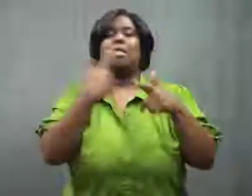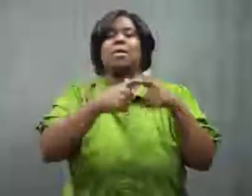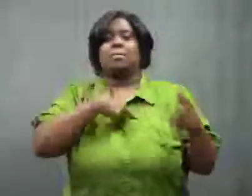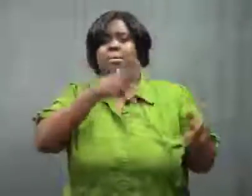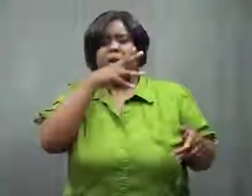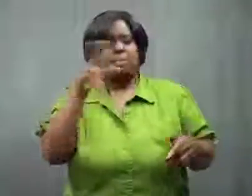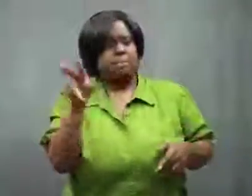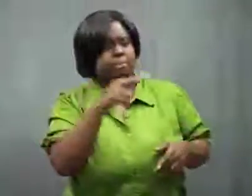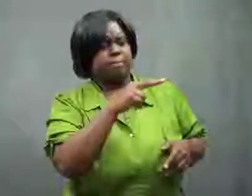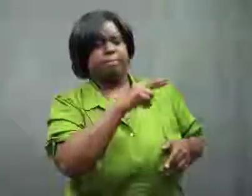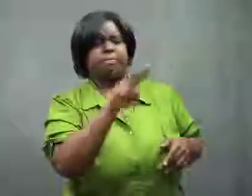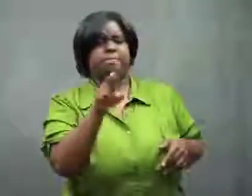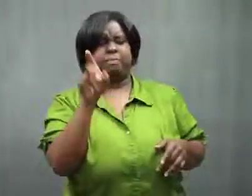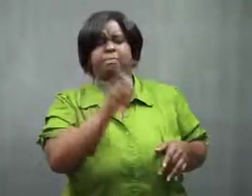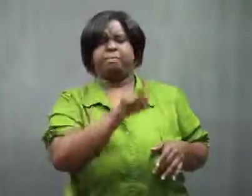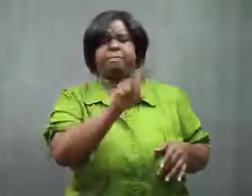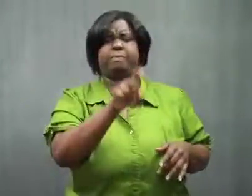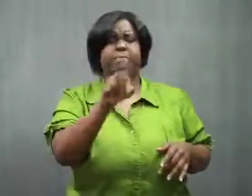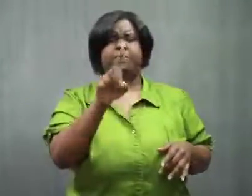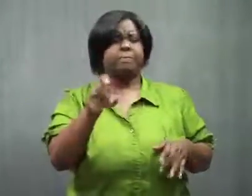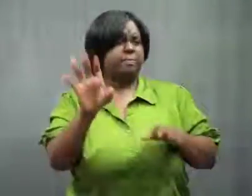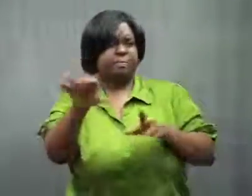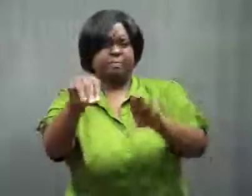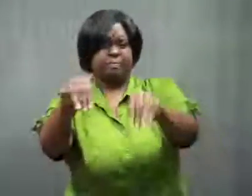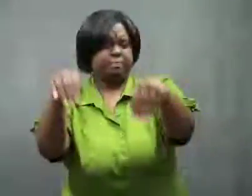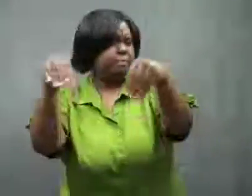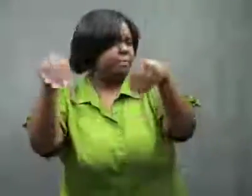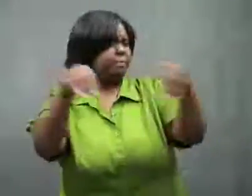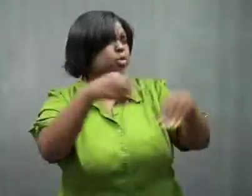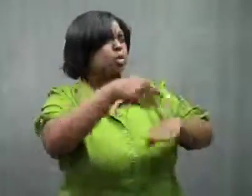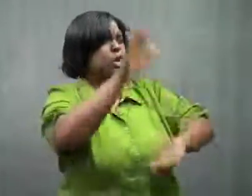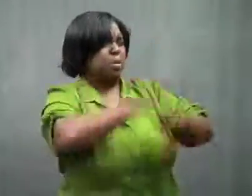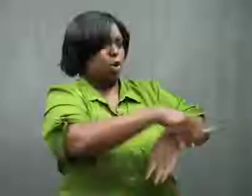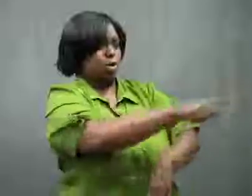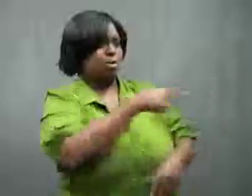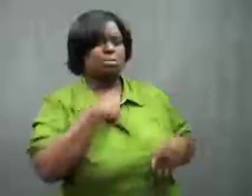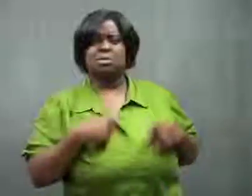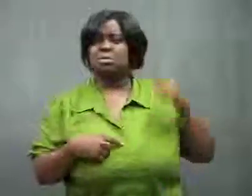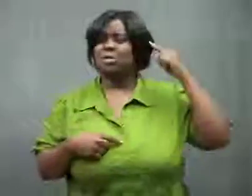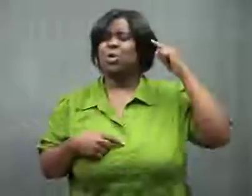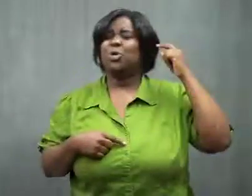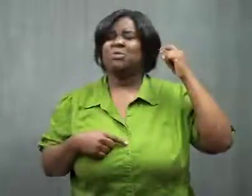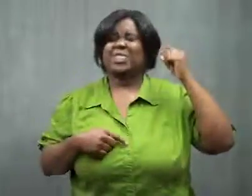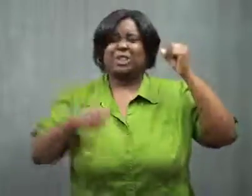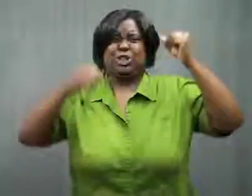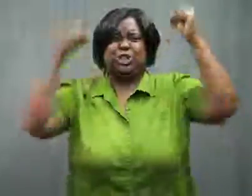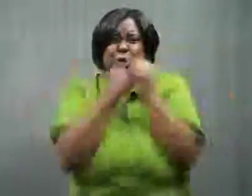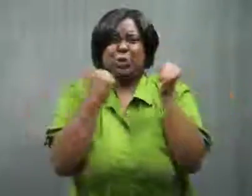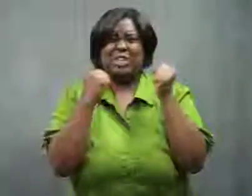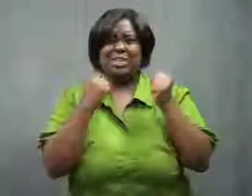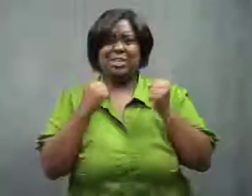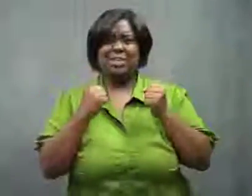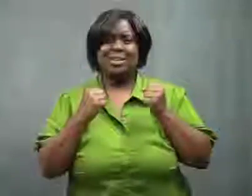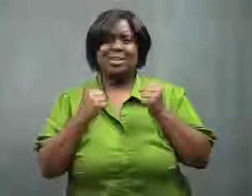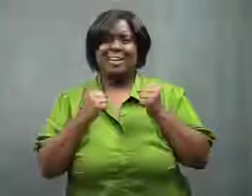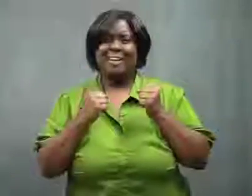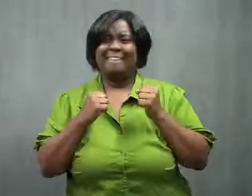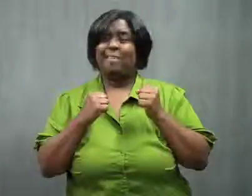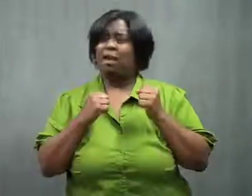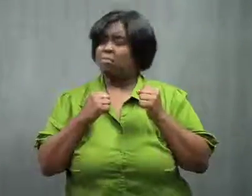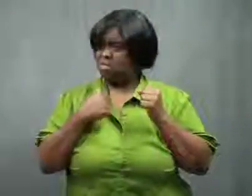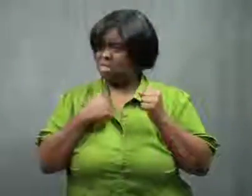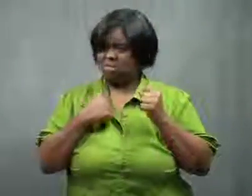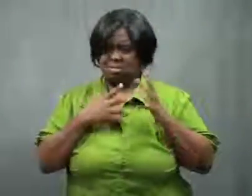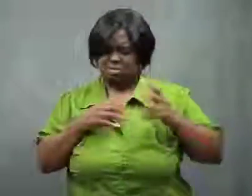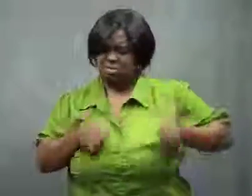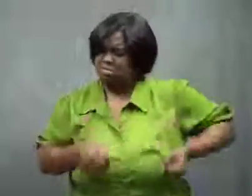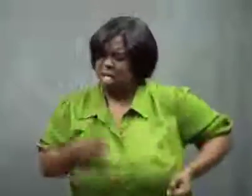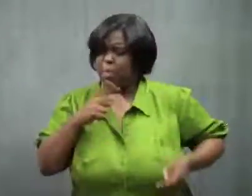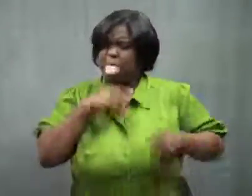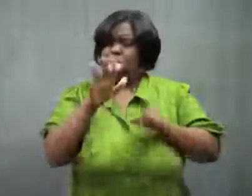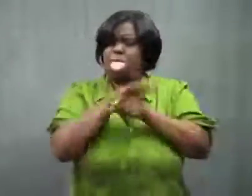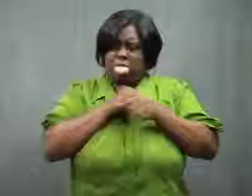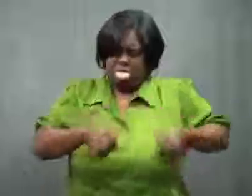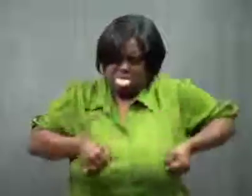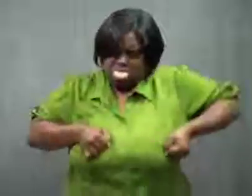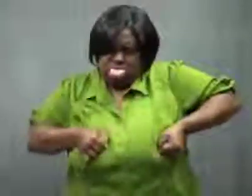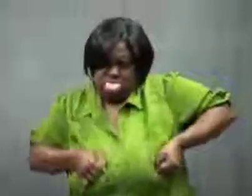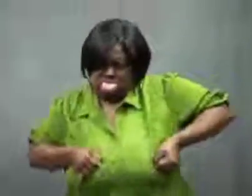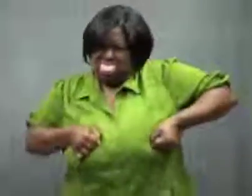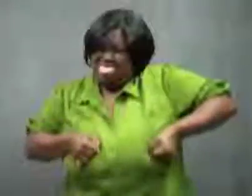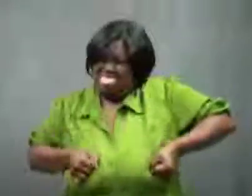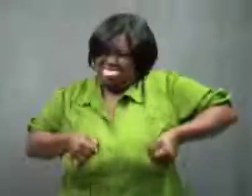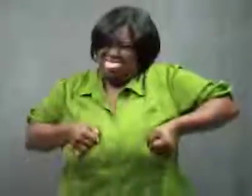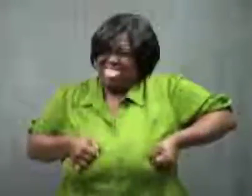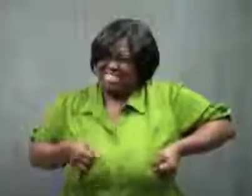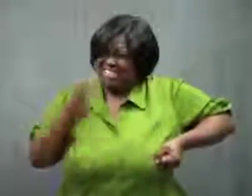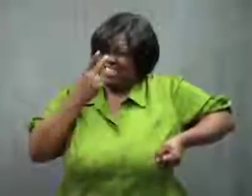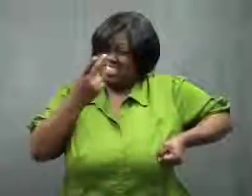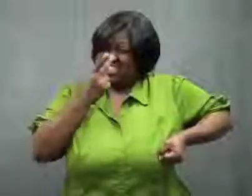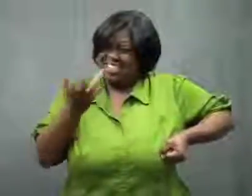My mother came in, and took the clothes and told me, "Put them on!"